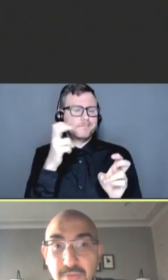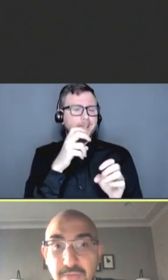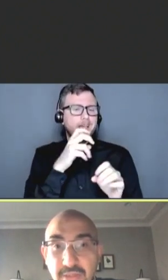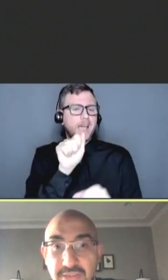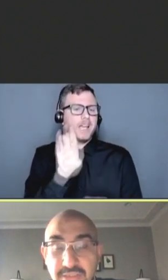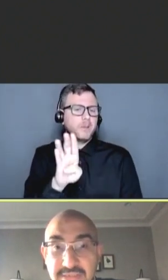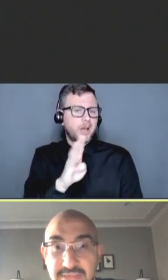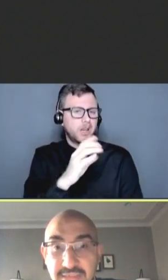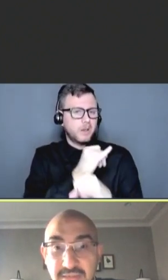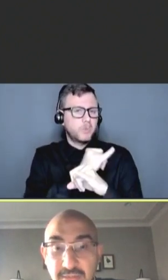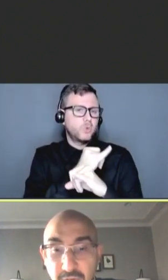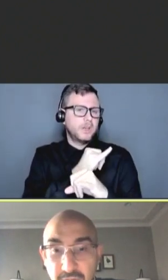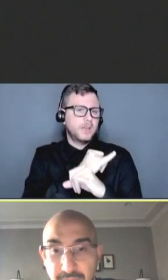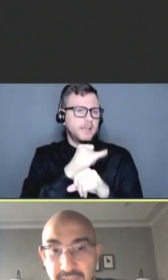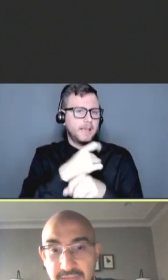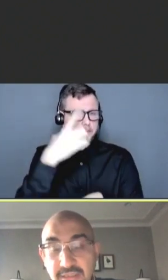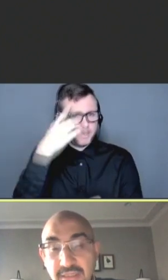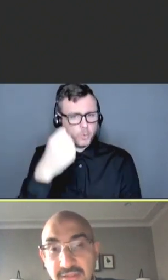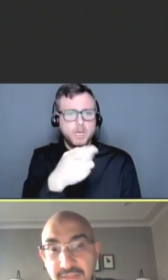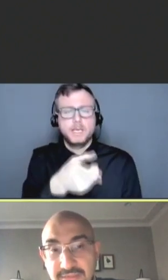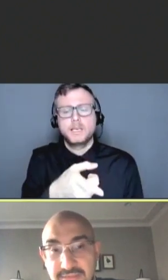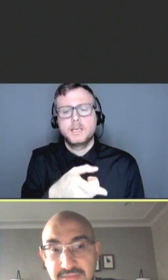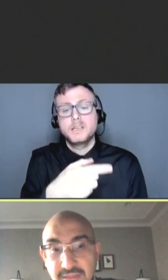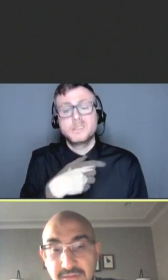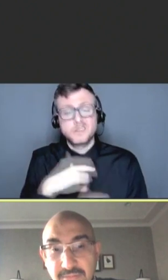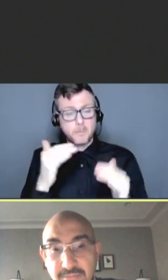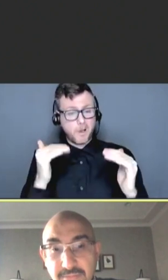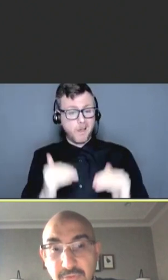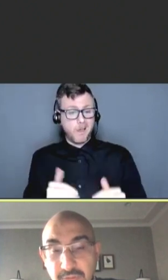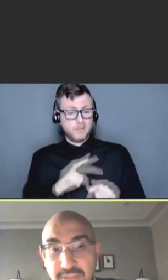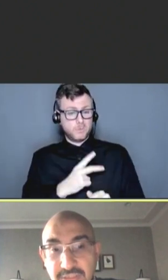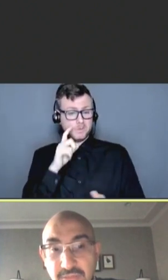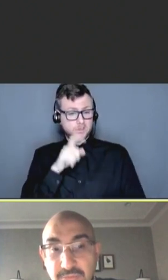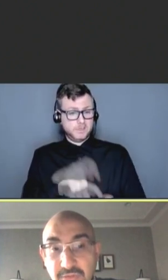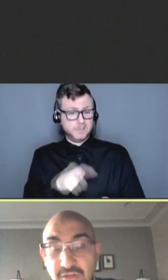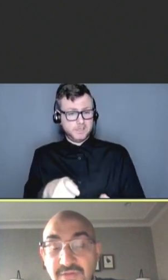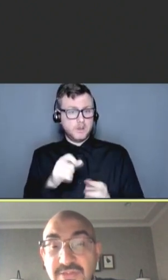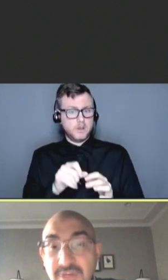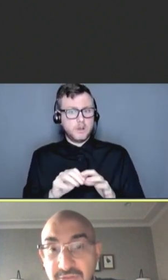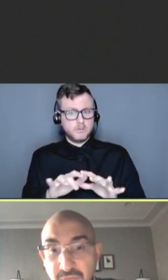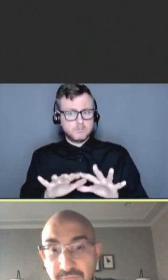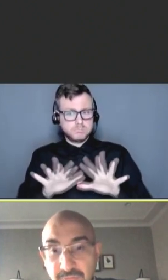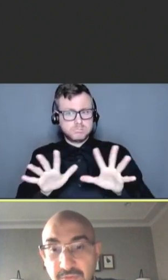same population seen in the bottom panel, that's the population that responded after SARS-CoV-2